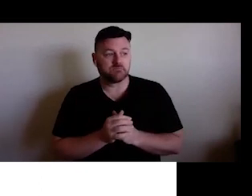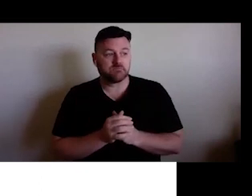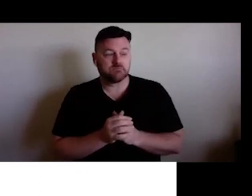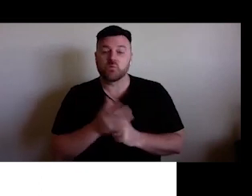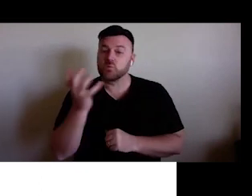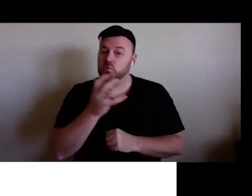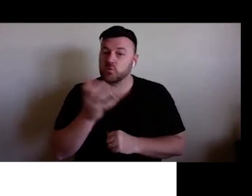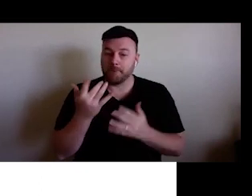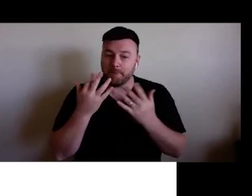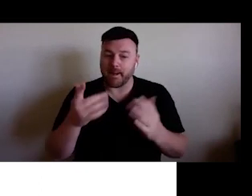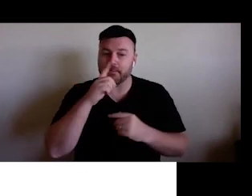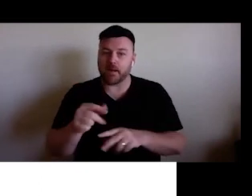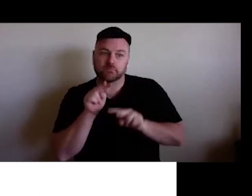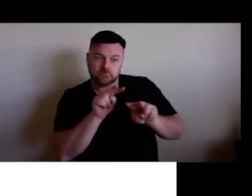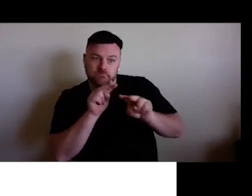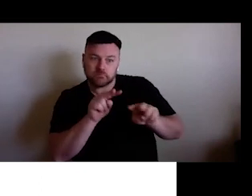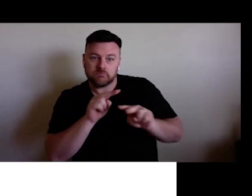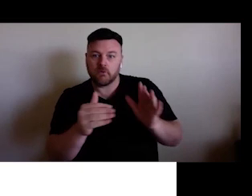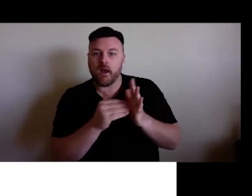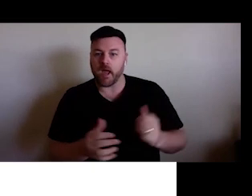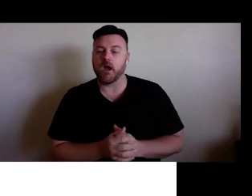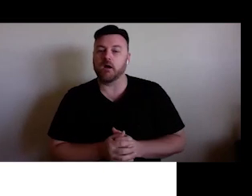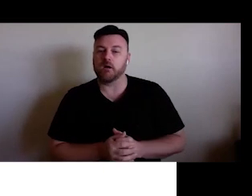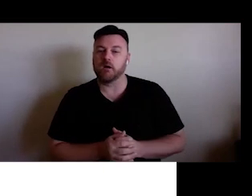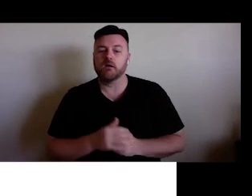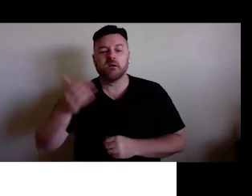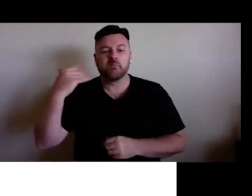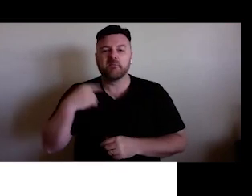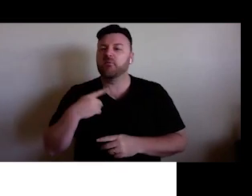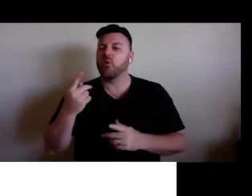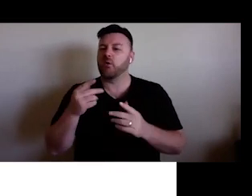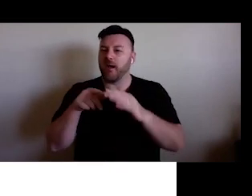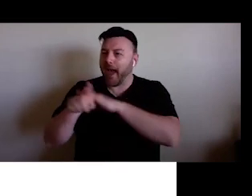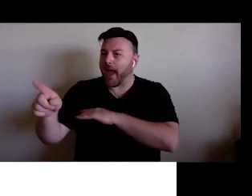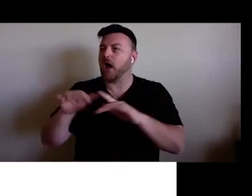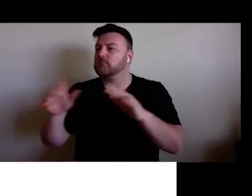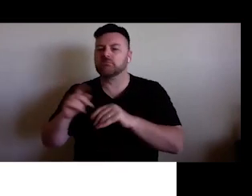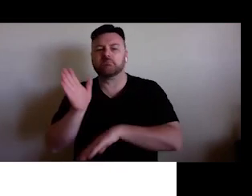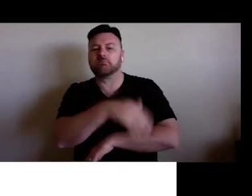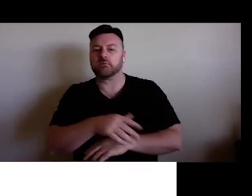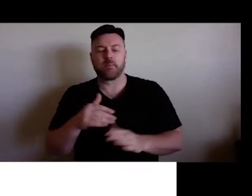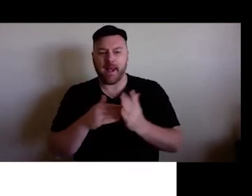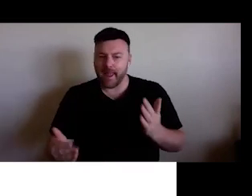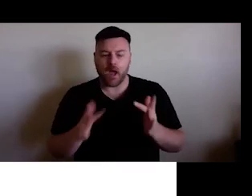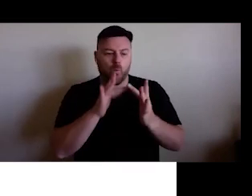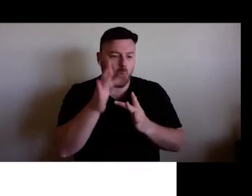free online content, social, website, mobile through their app. Their magazine's now free. So they have 242 million people a month that